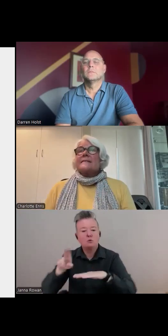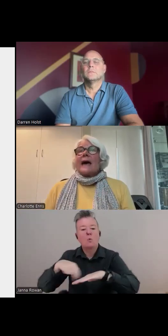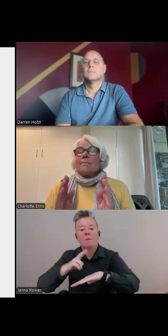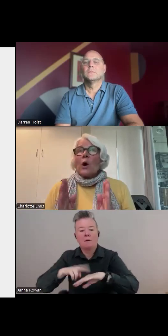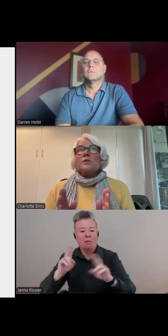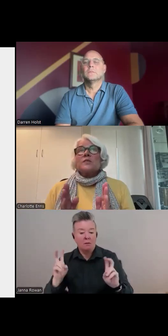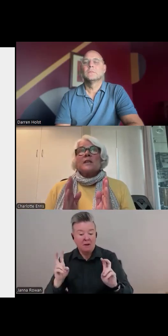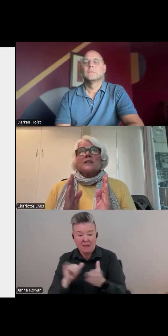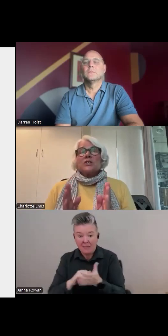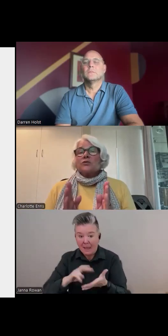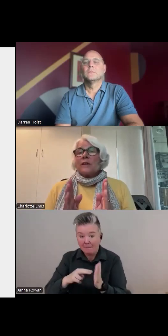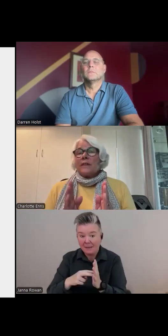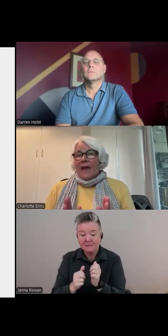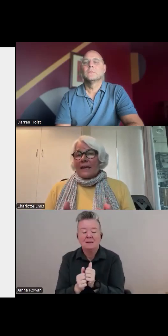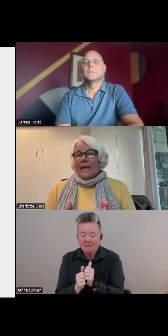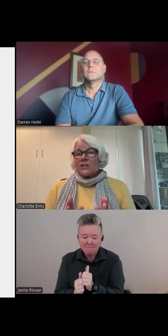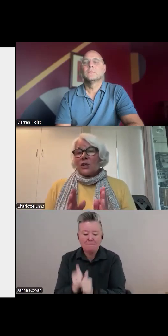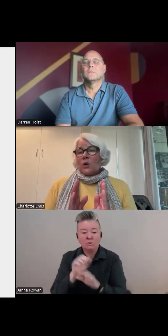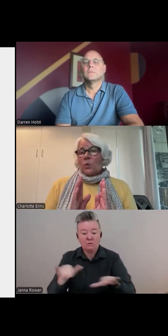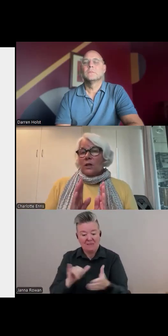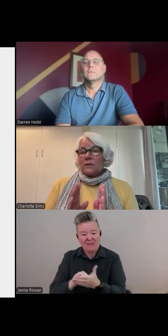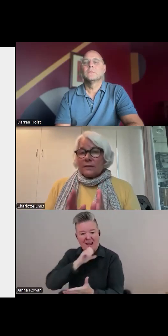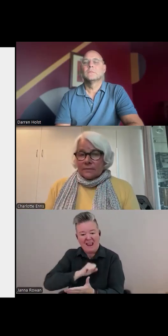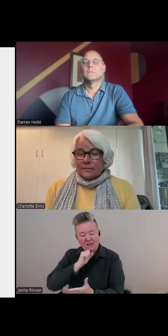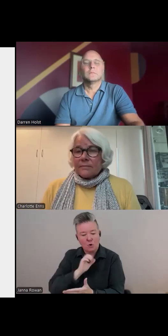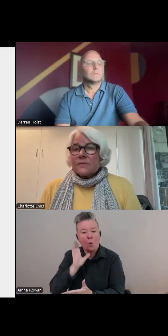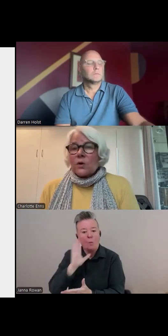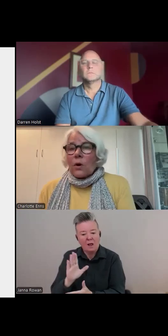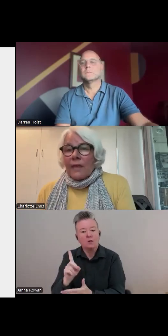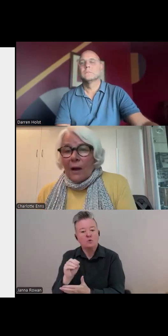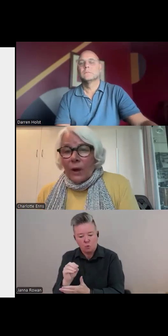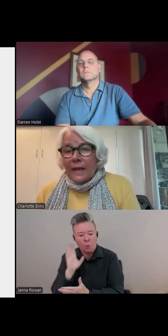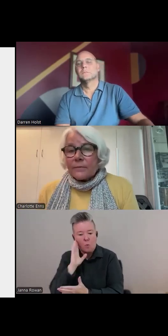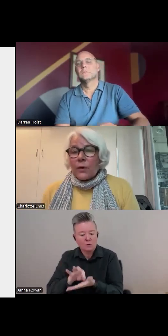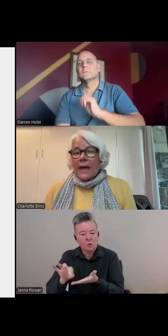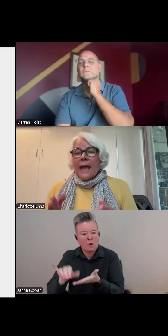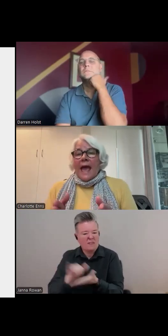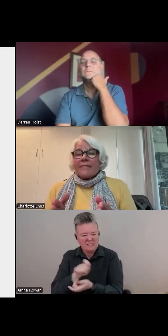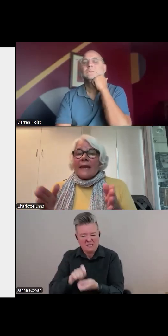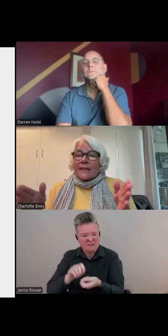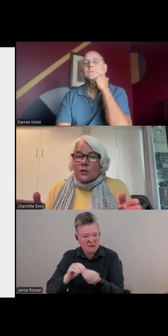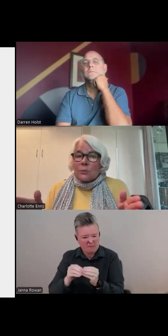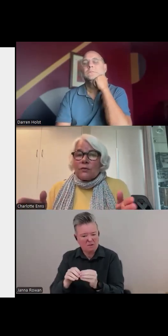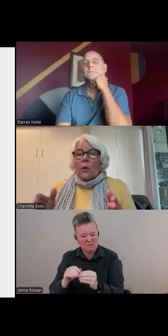is that most children that age will score that way. Okay? And then as you move